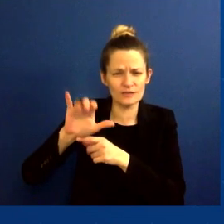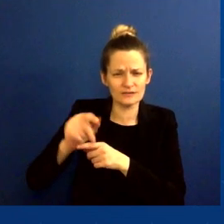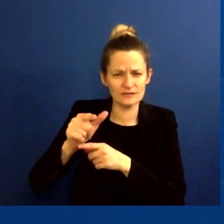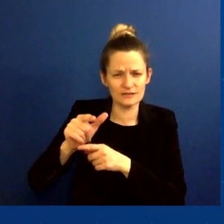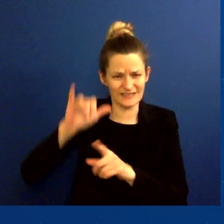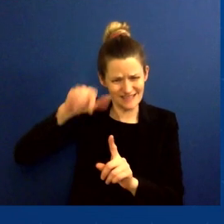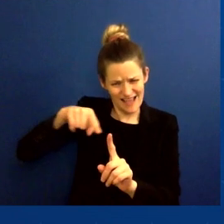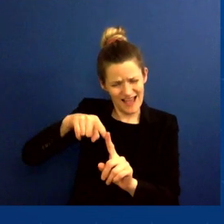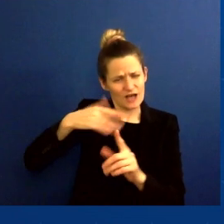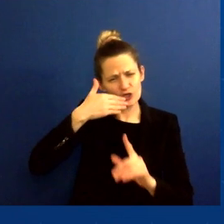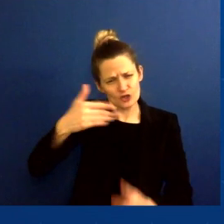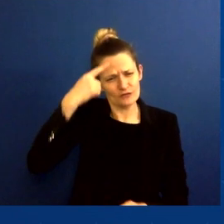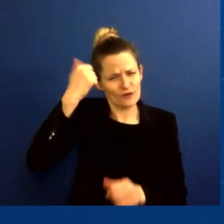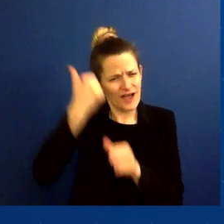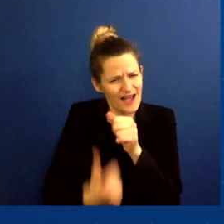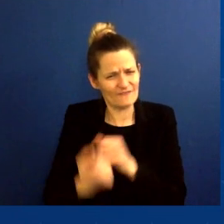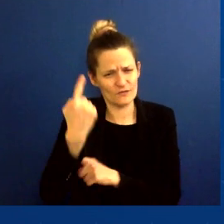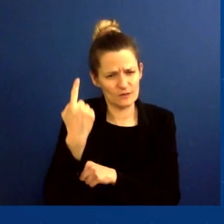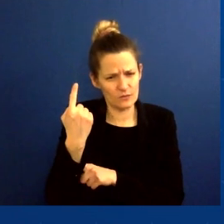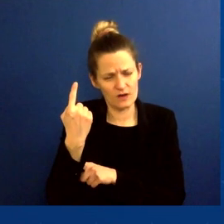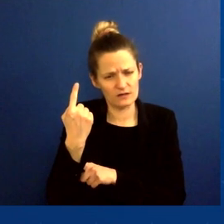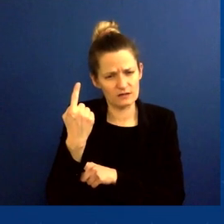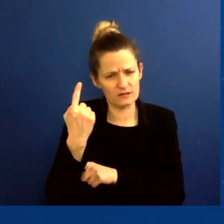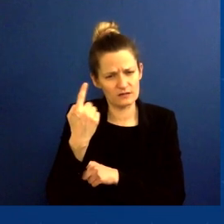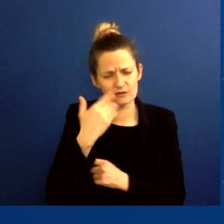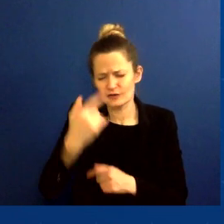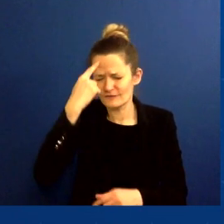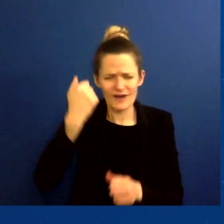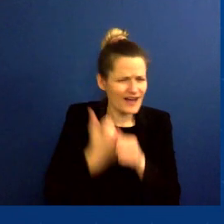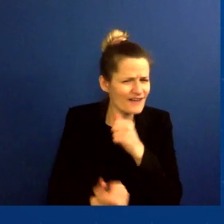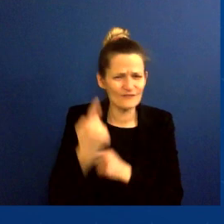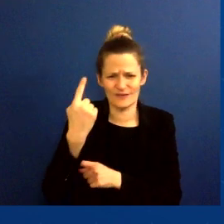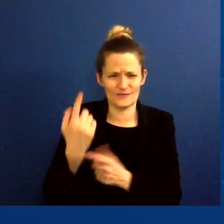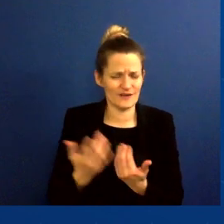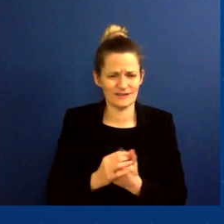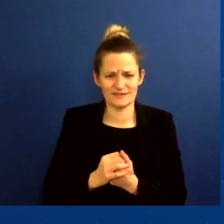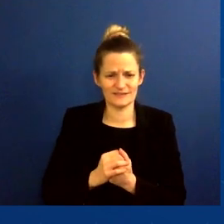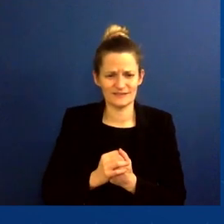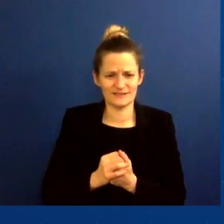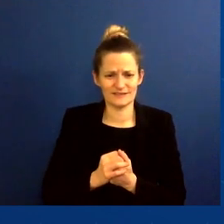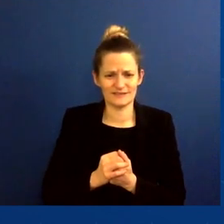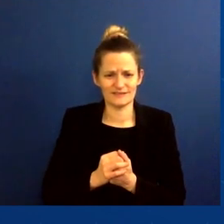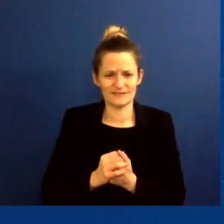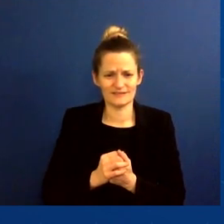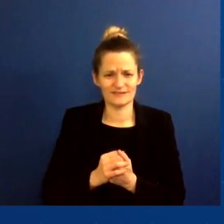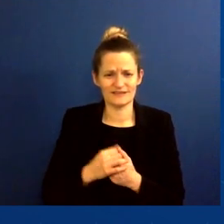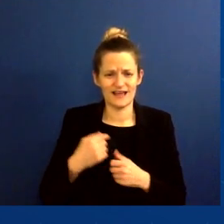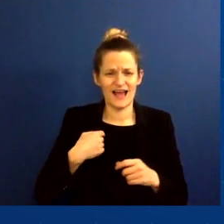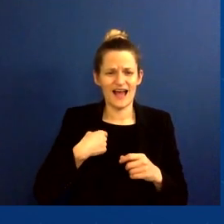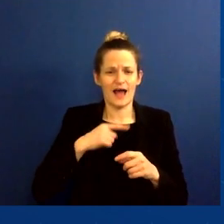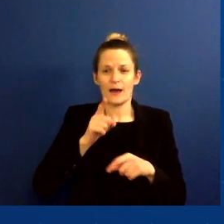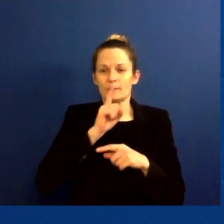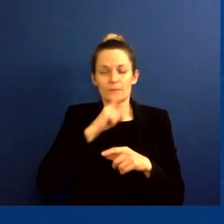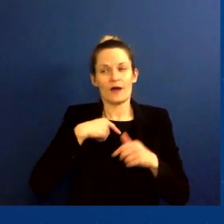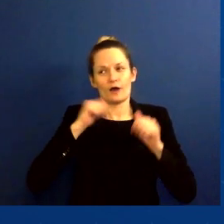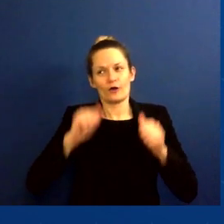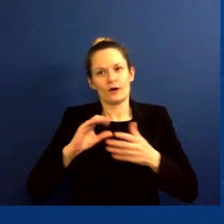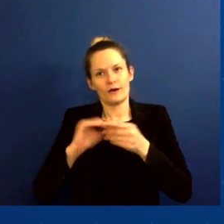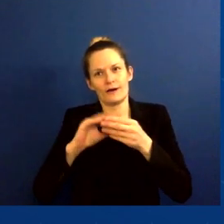I don't want to get going because I'll keep you here too long, because you know all of what I'm about to -- what I've said, and you know what I've done, and you know what we're doing, and you know what --